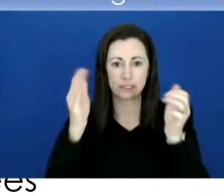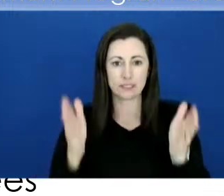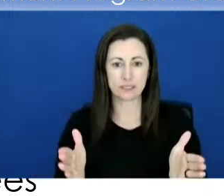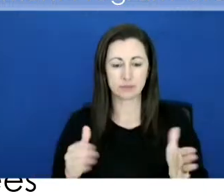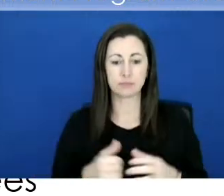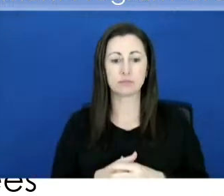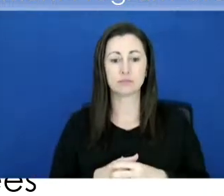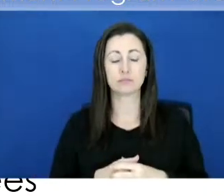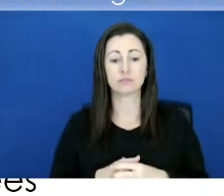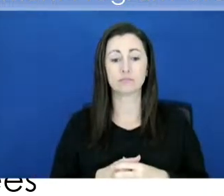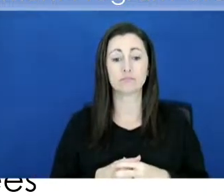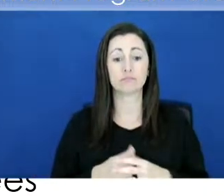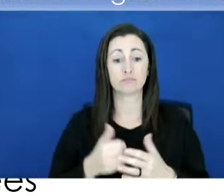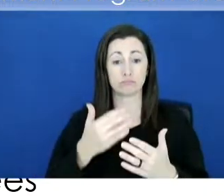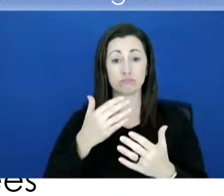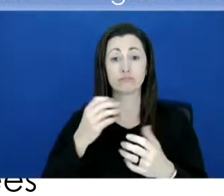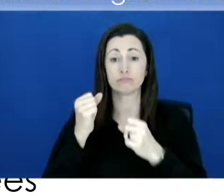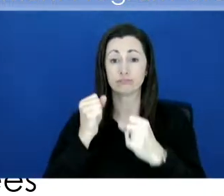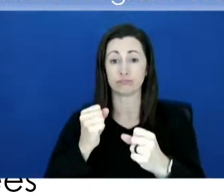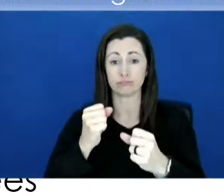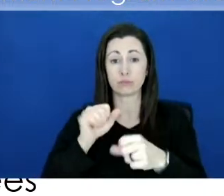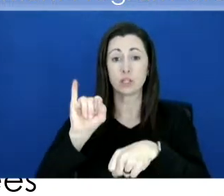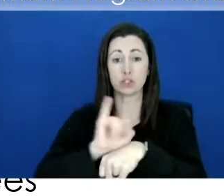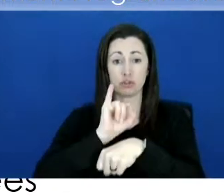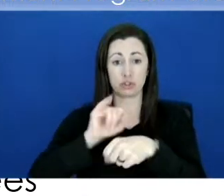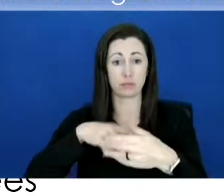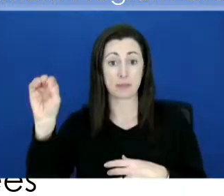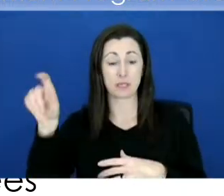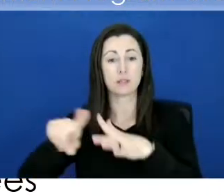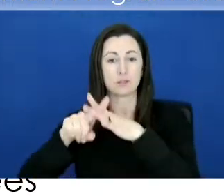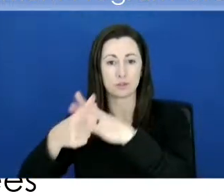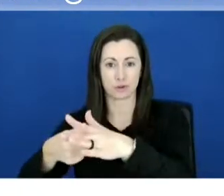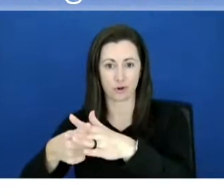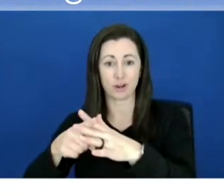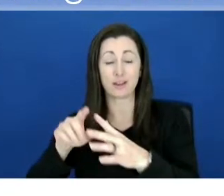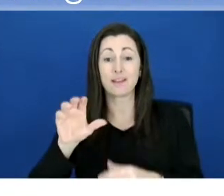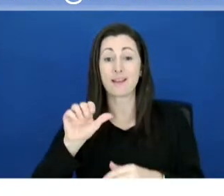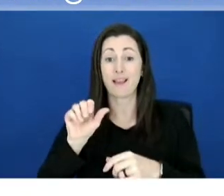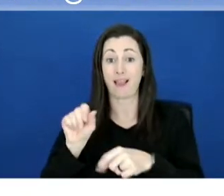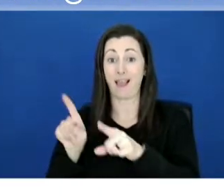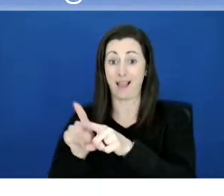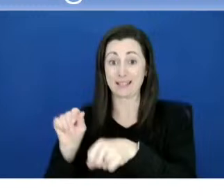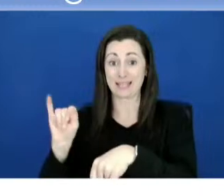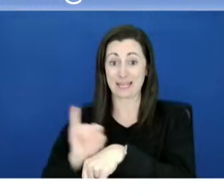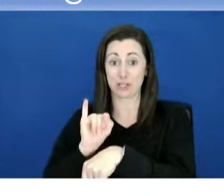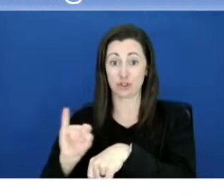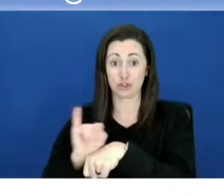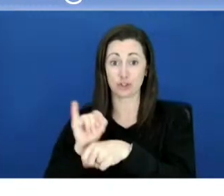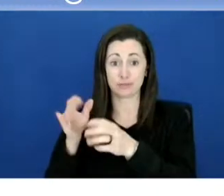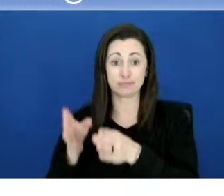WITHIN THE 2500 EMPLOYEES THAT THEY HAVE. ROBUST INTERNSHIPS CHIEF